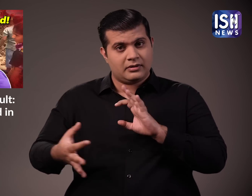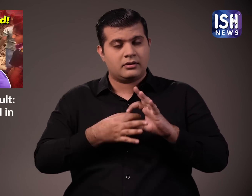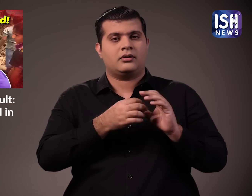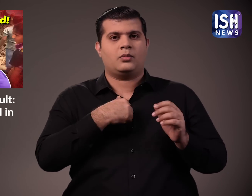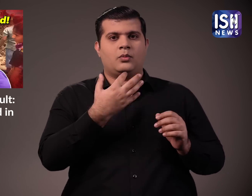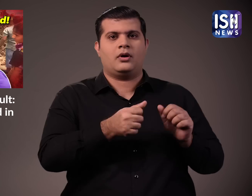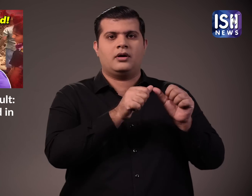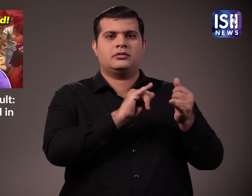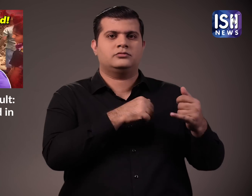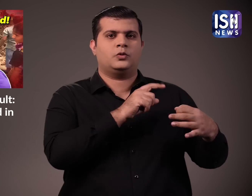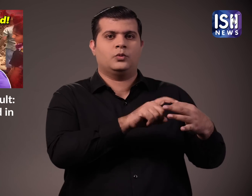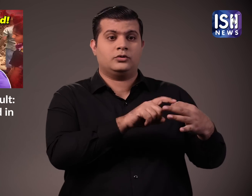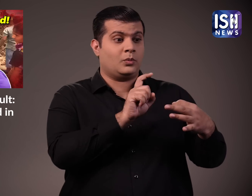Police wanted to question him.